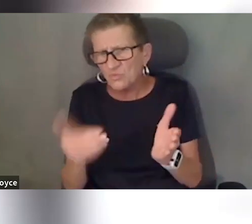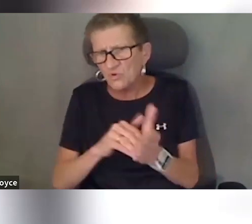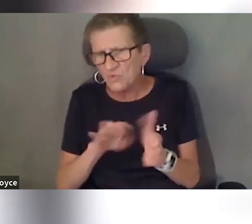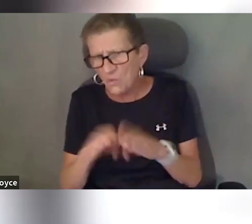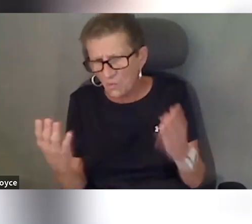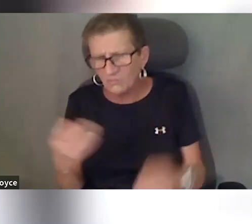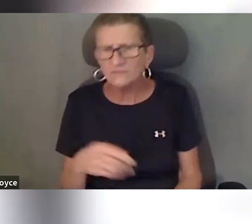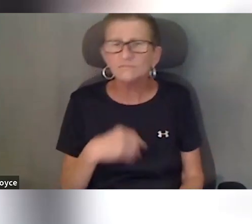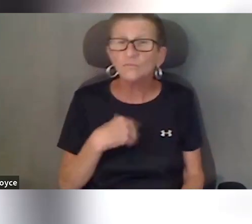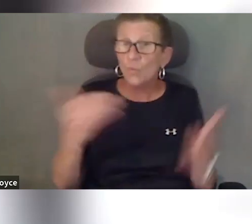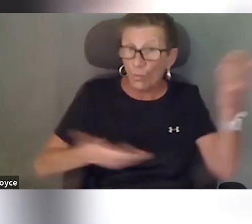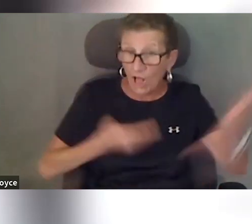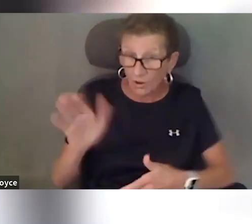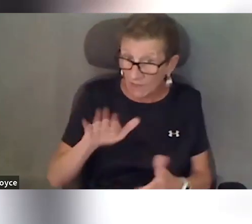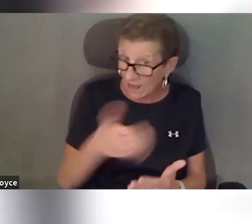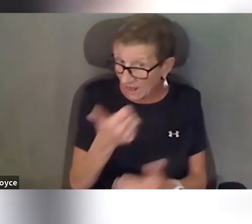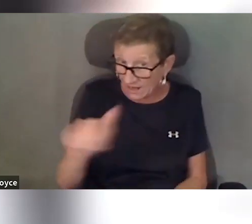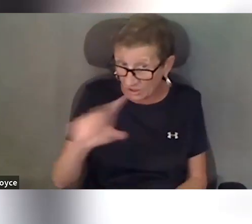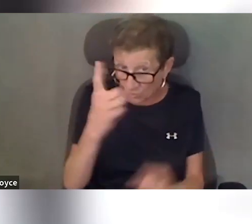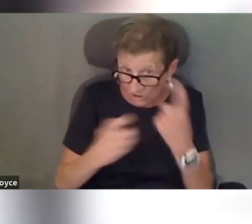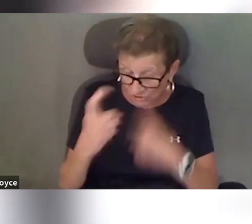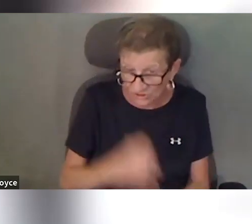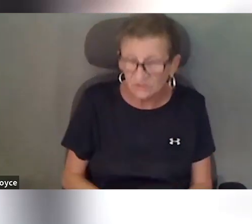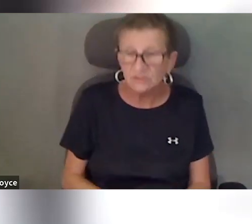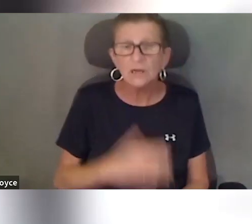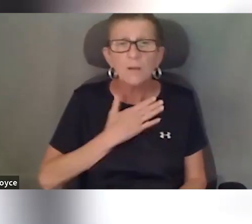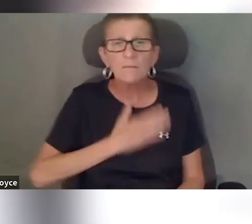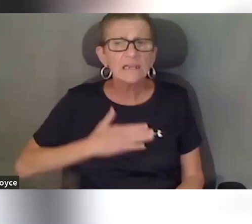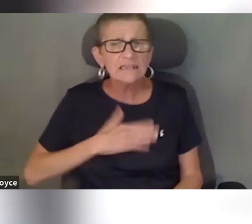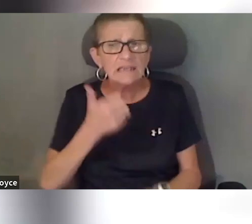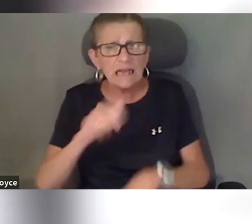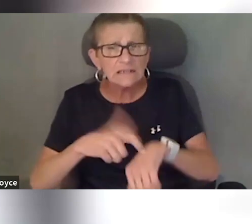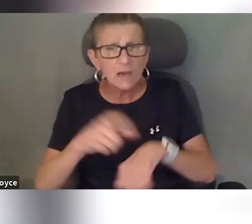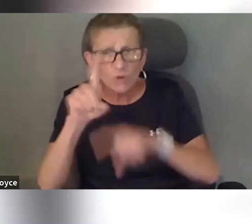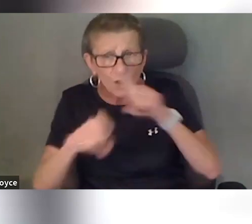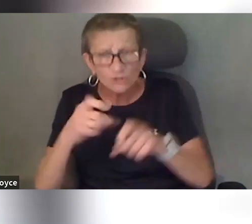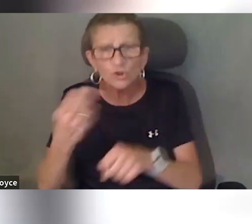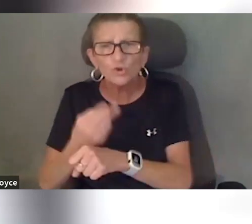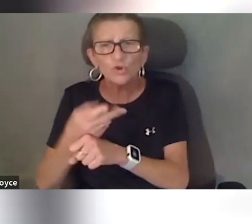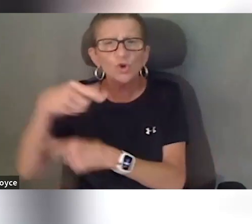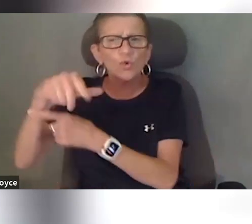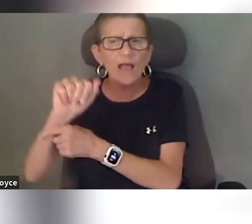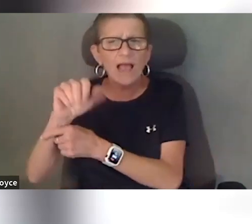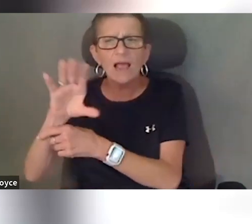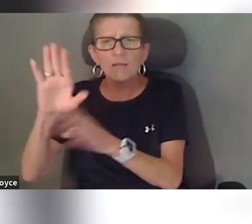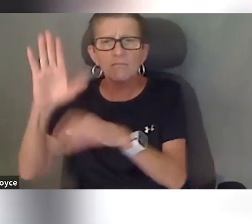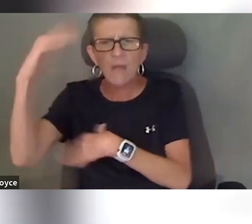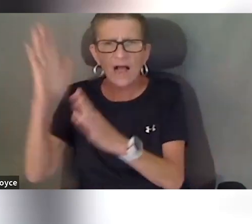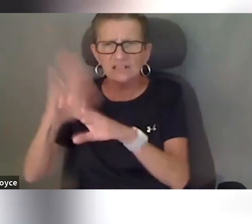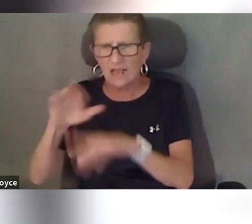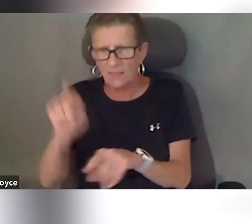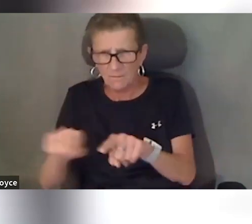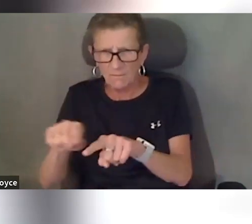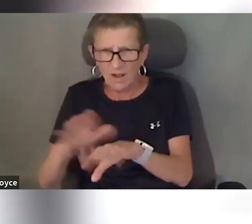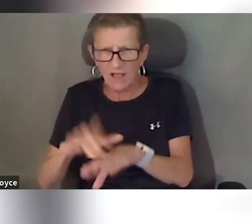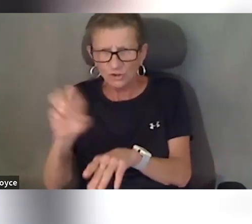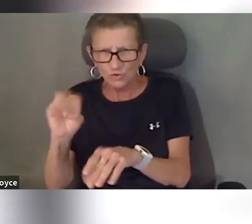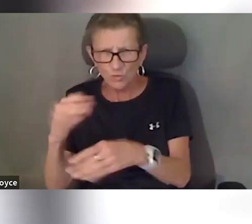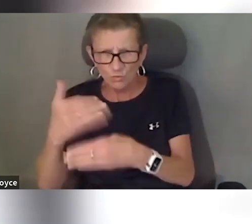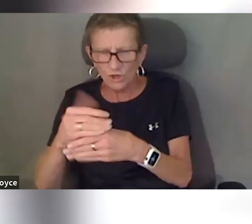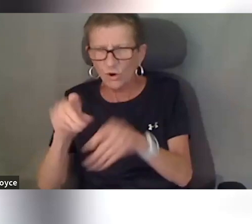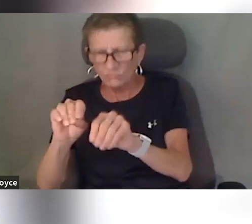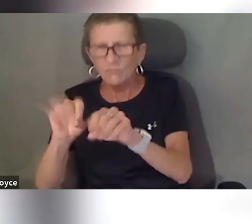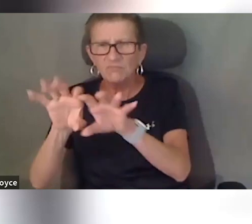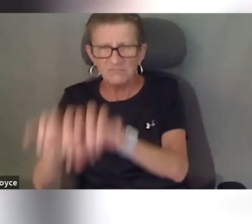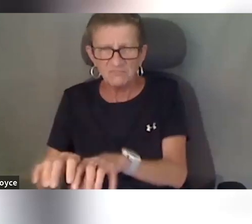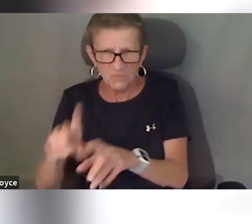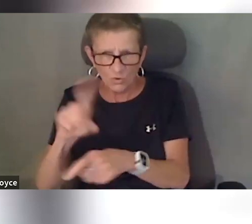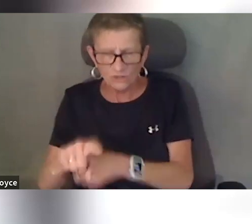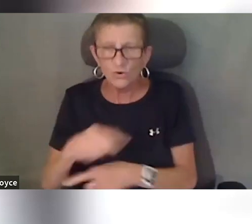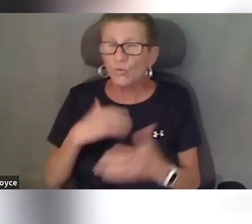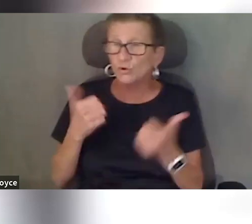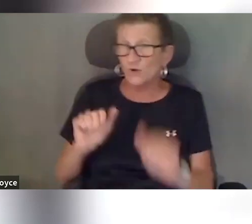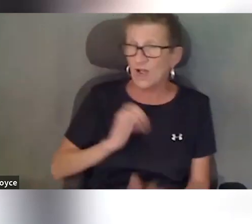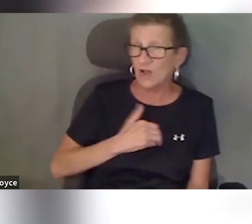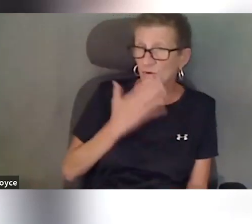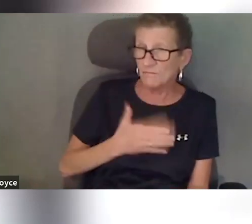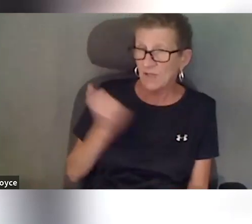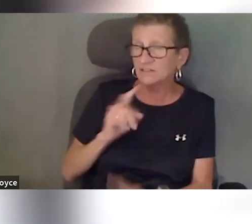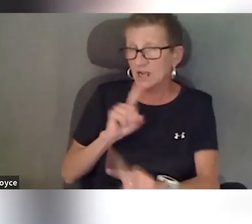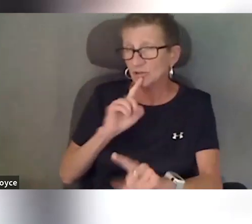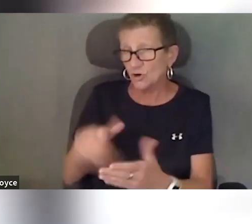We welcome your questions. Please type in questions at any time using the Q&A box on the bottom of your Zoom window. We'll do our best to address all questions during the time today.